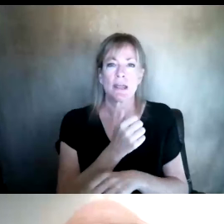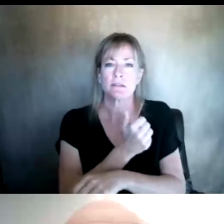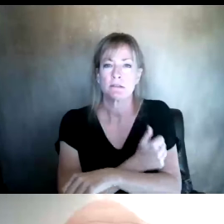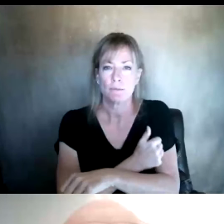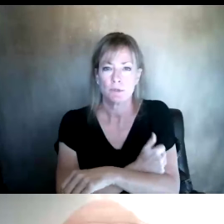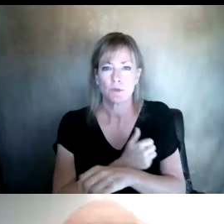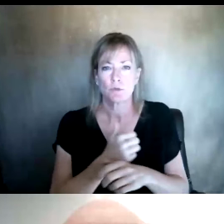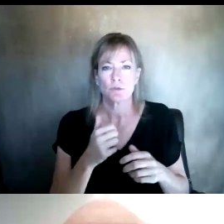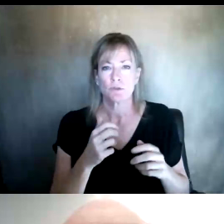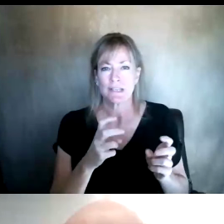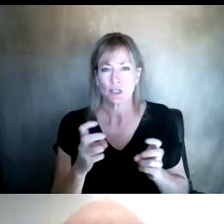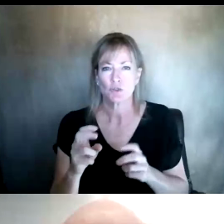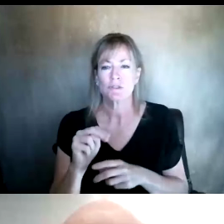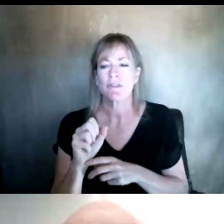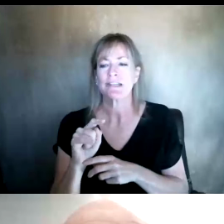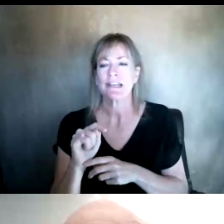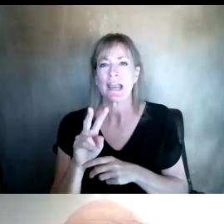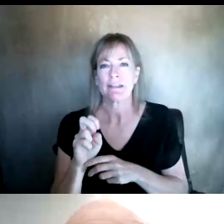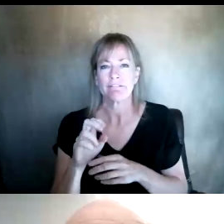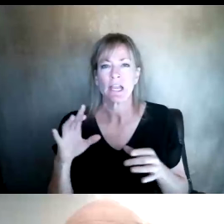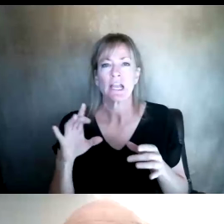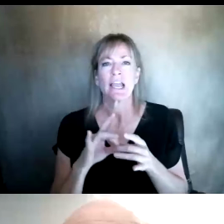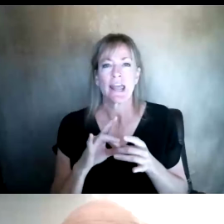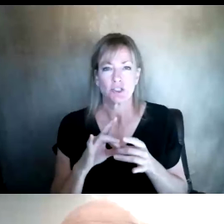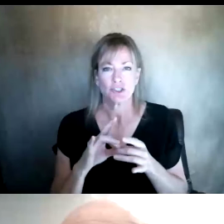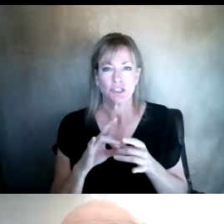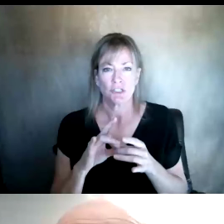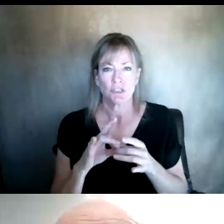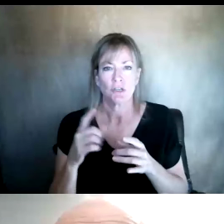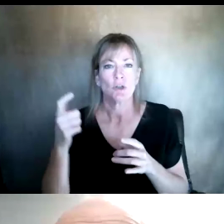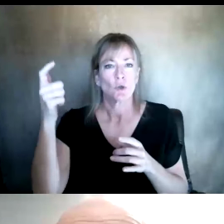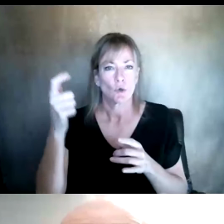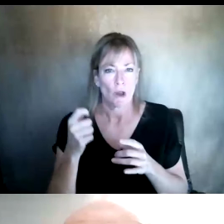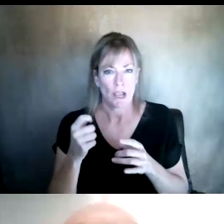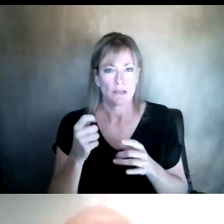THESE ARE ELIGIBLE FOR TRIBAL ORGANIZATIONS. SECONDLY, THE 0